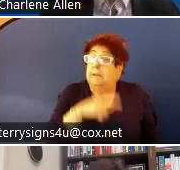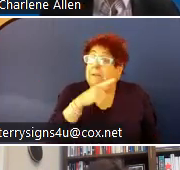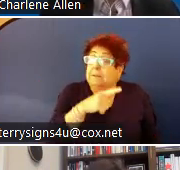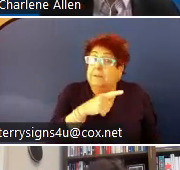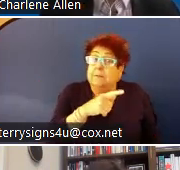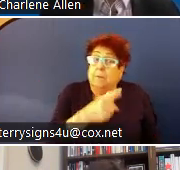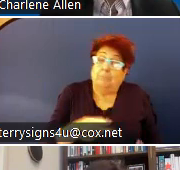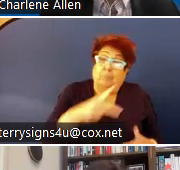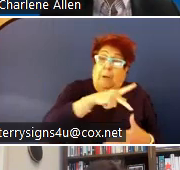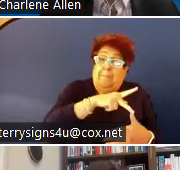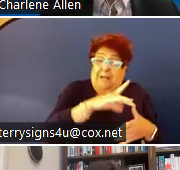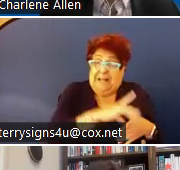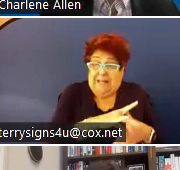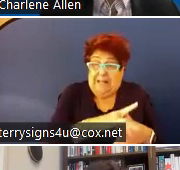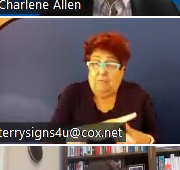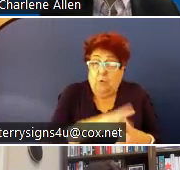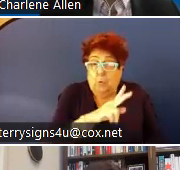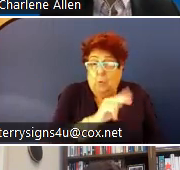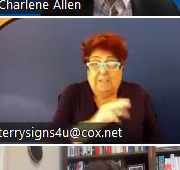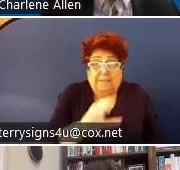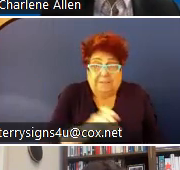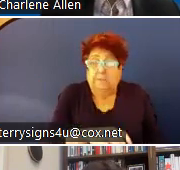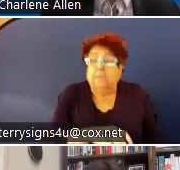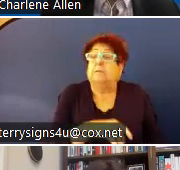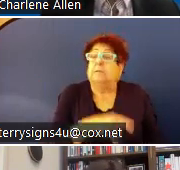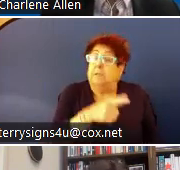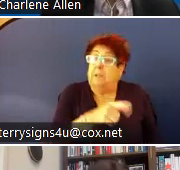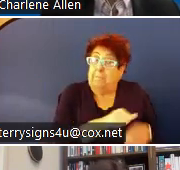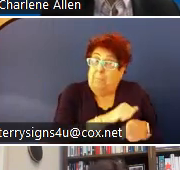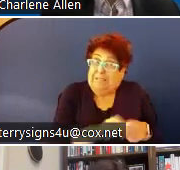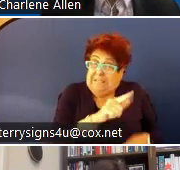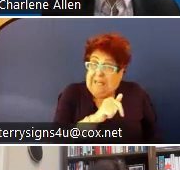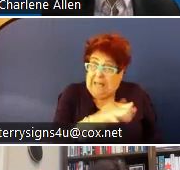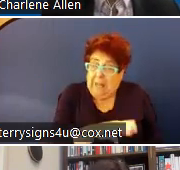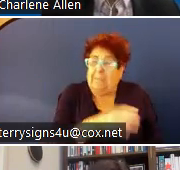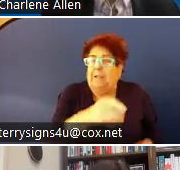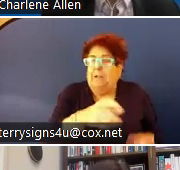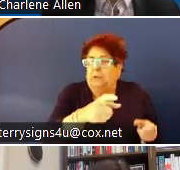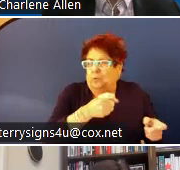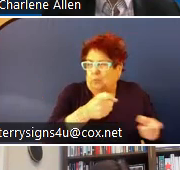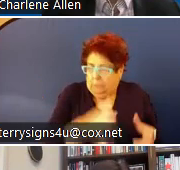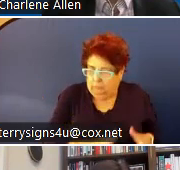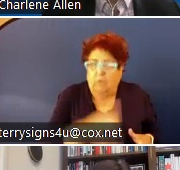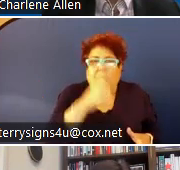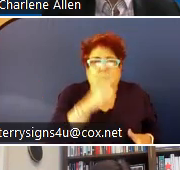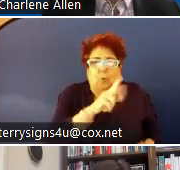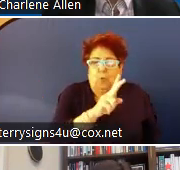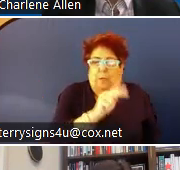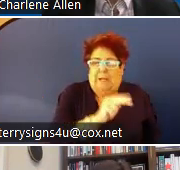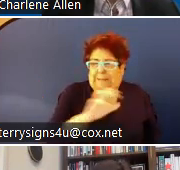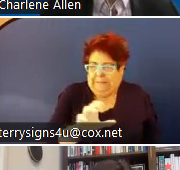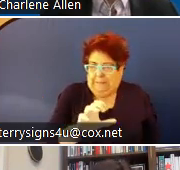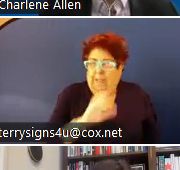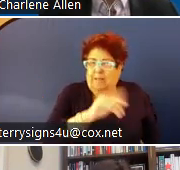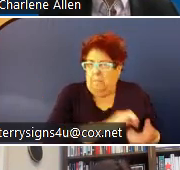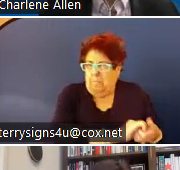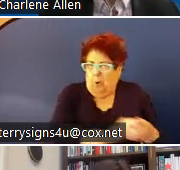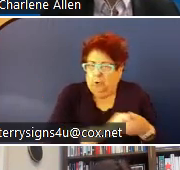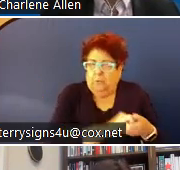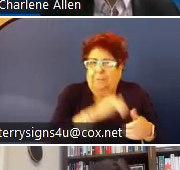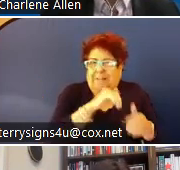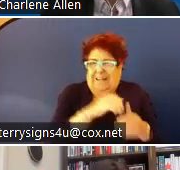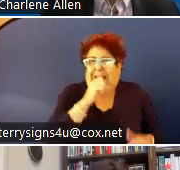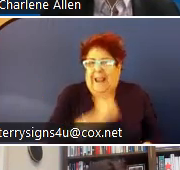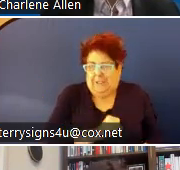health human sciences lab and director of UNC's partnership in aging program.